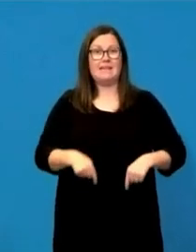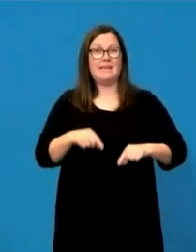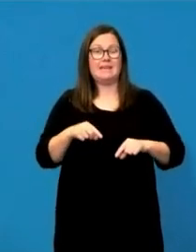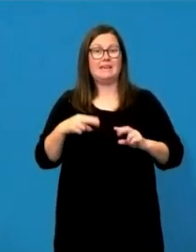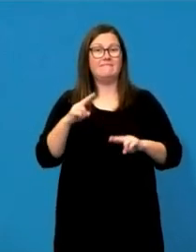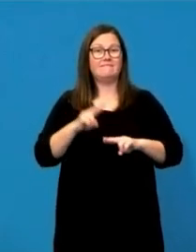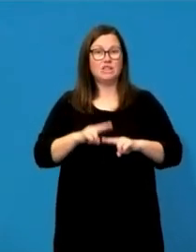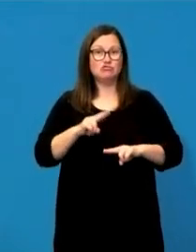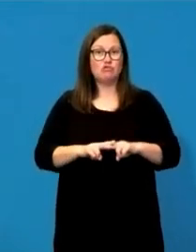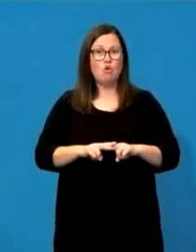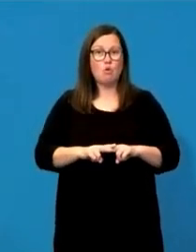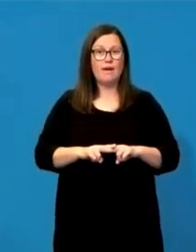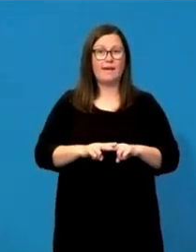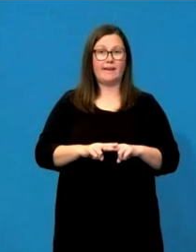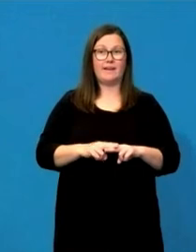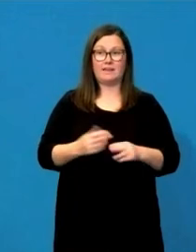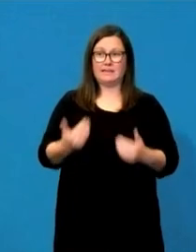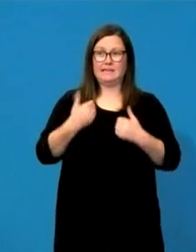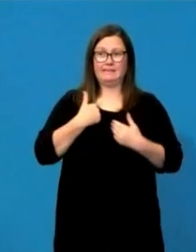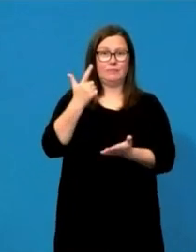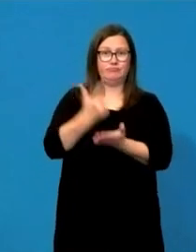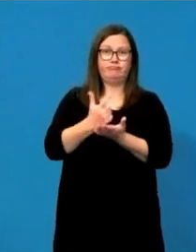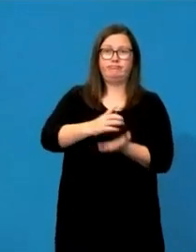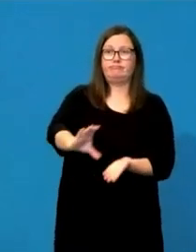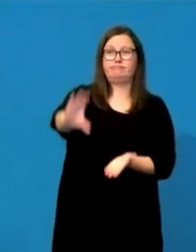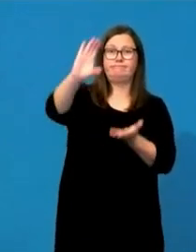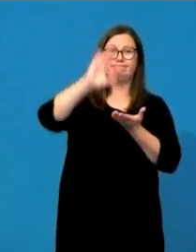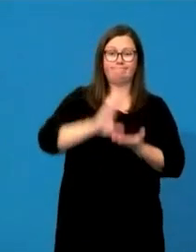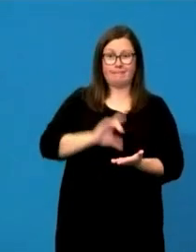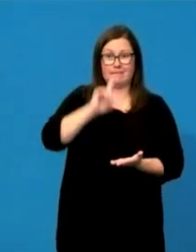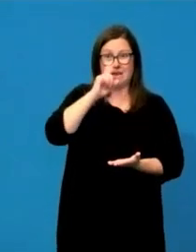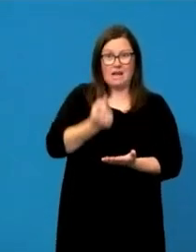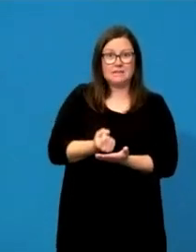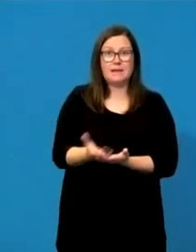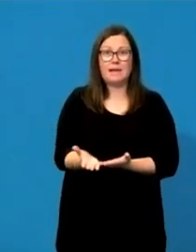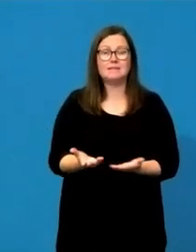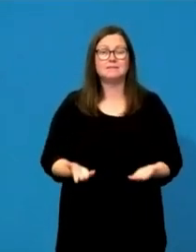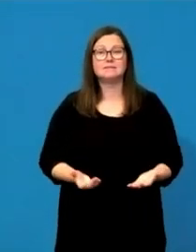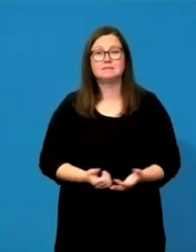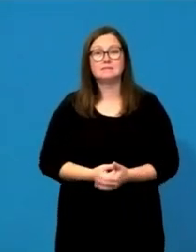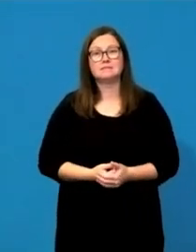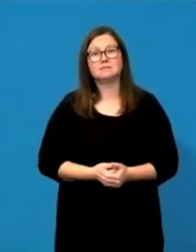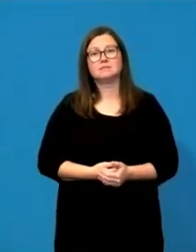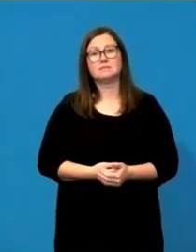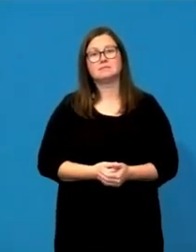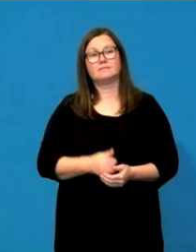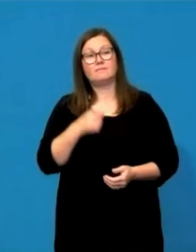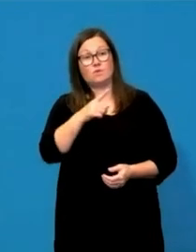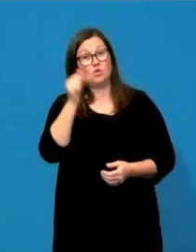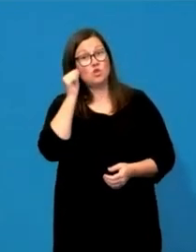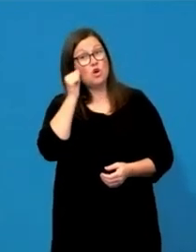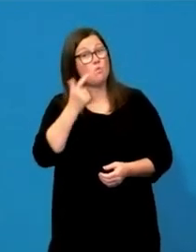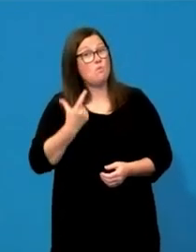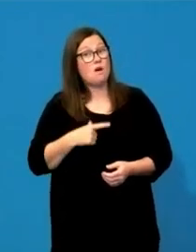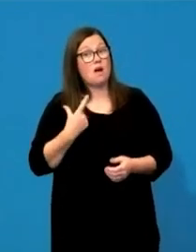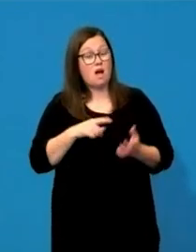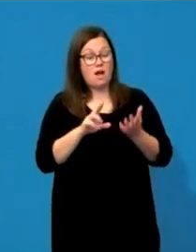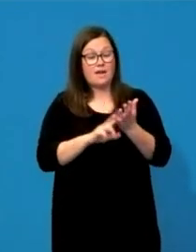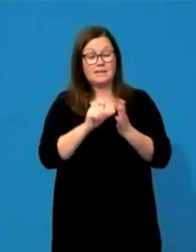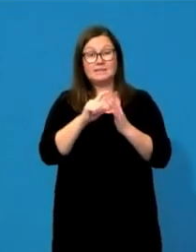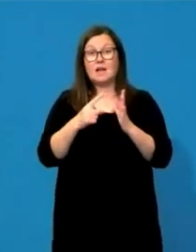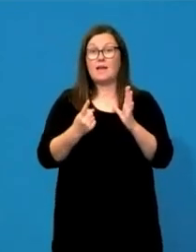Do you have any ideas as to why the NDIA would be unaware